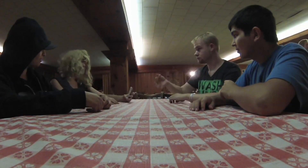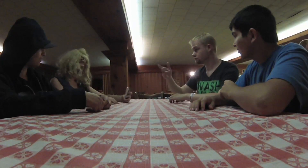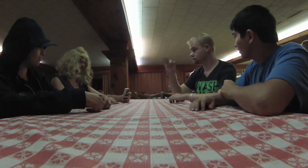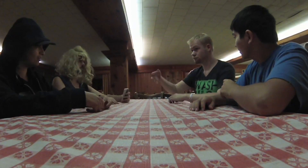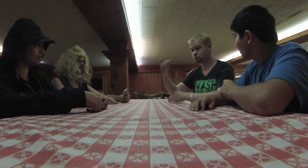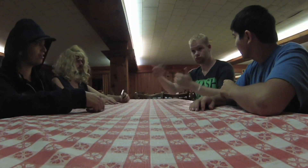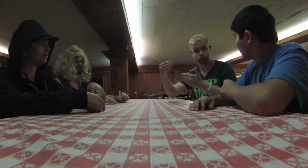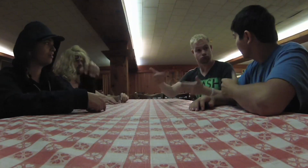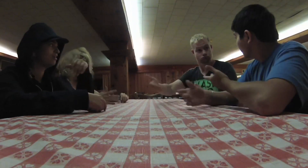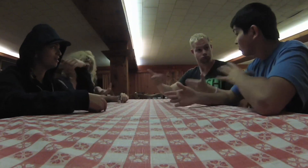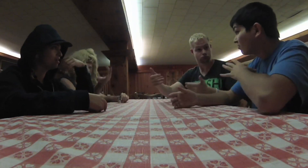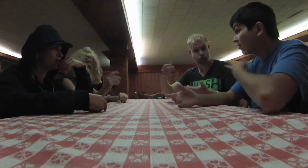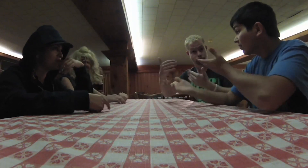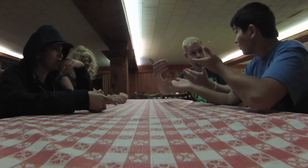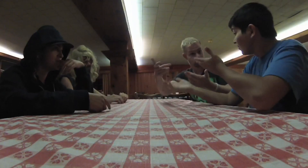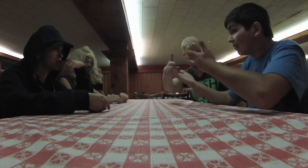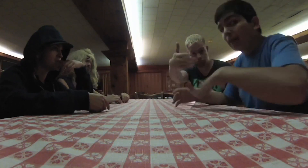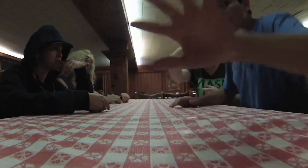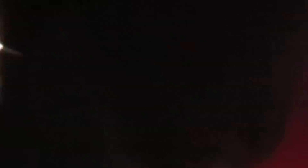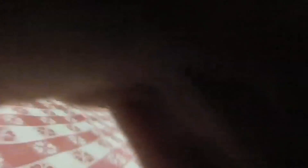Ok great! Let's do it! Get the camera!